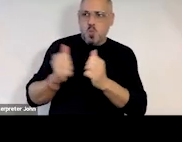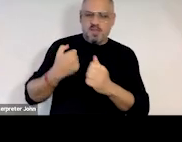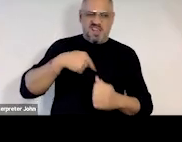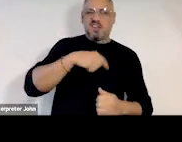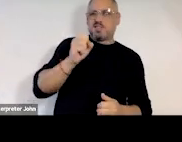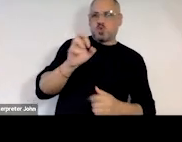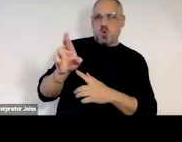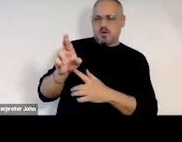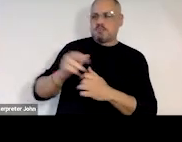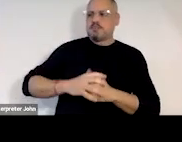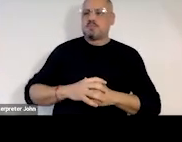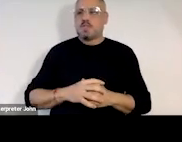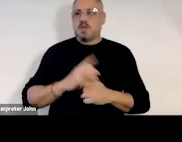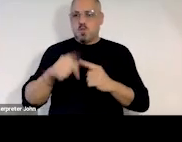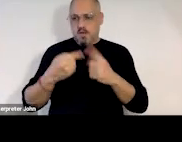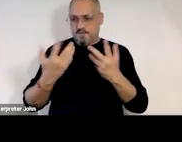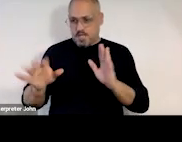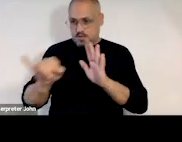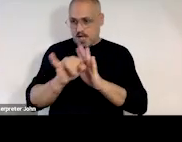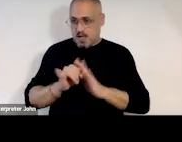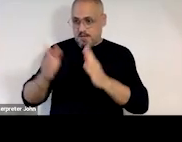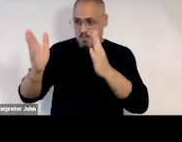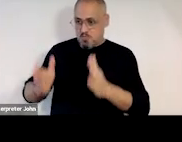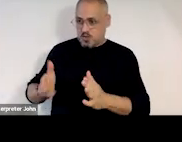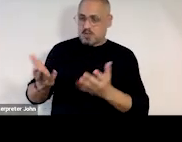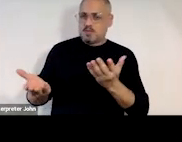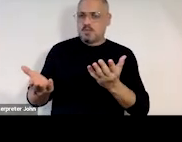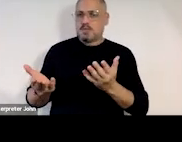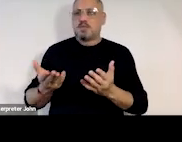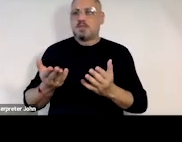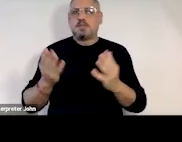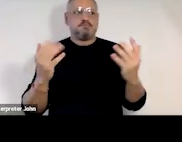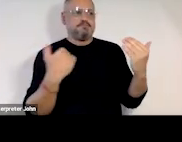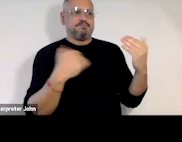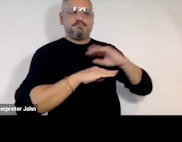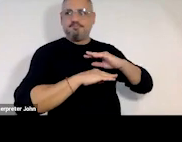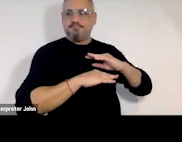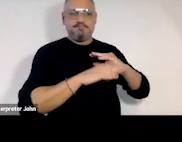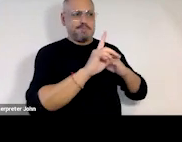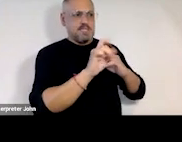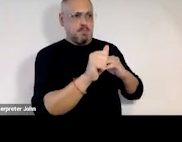And so once you've identified an individual may meet the definition of disability,